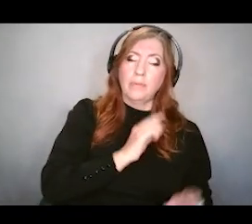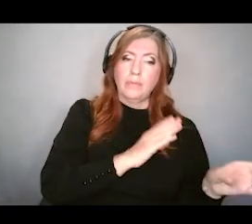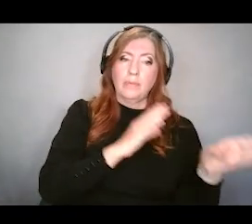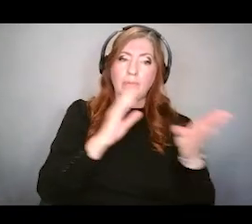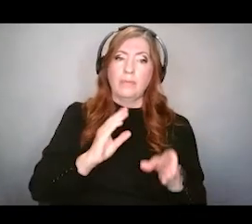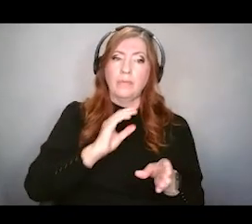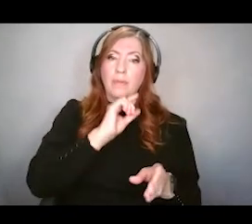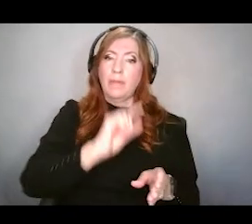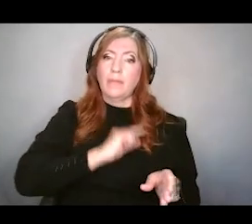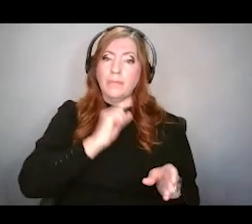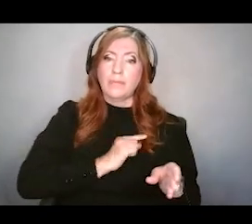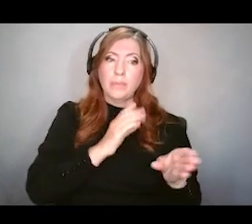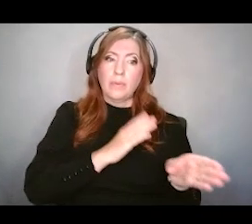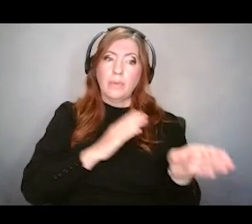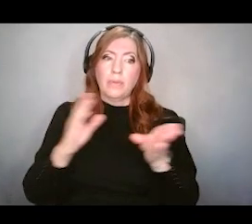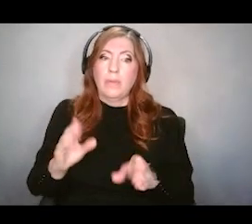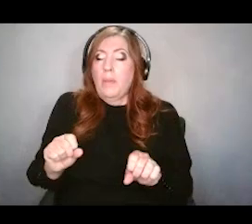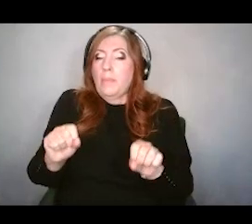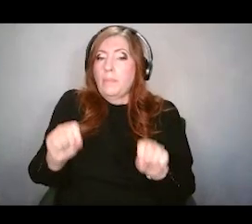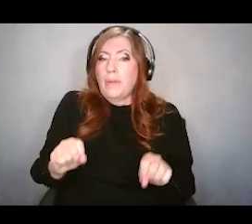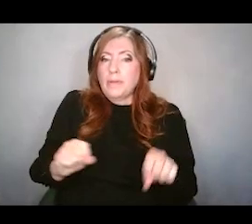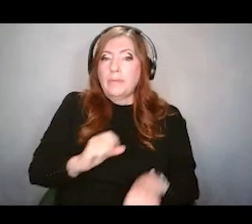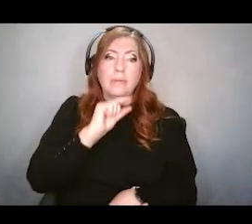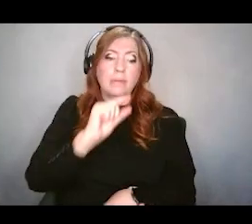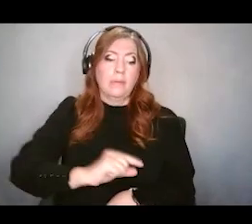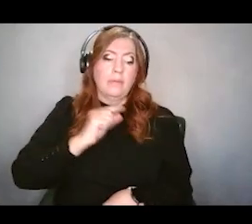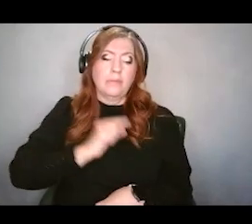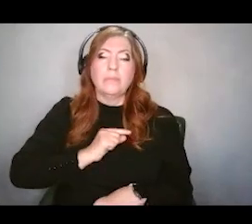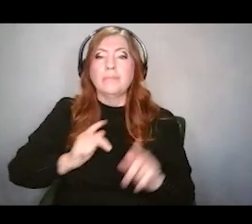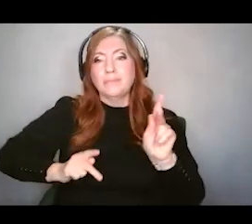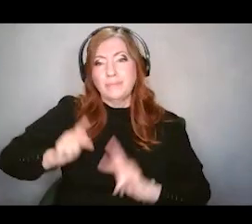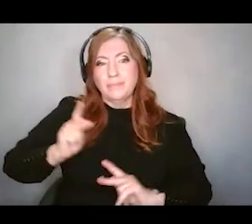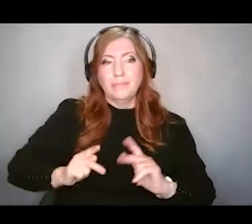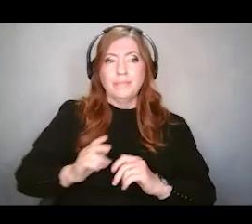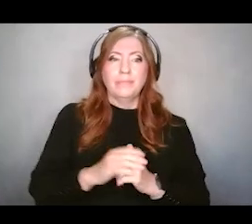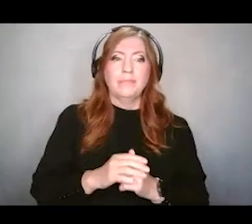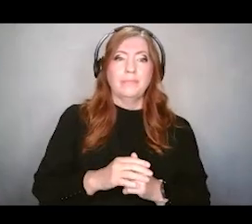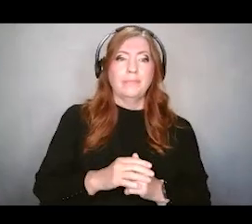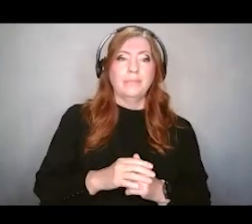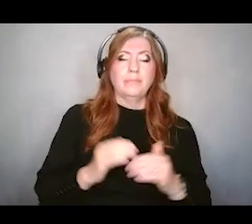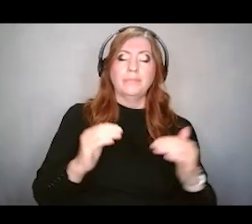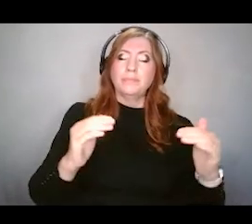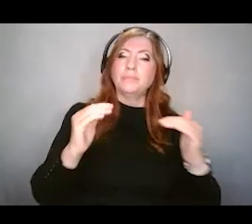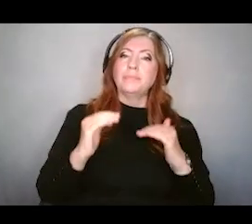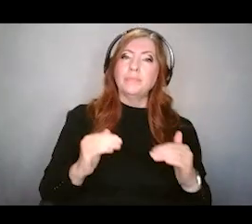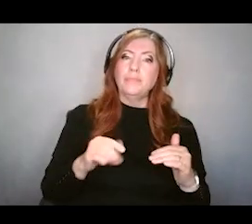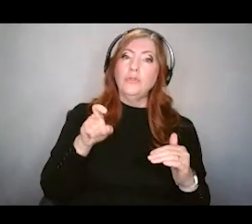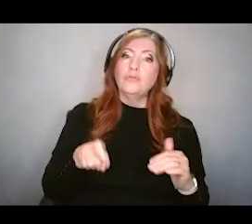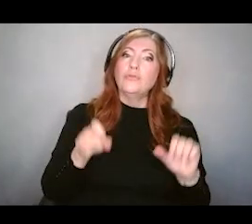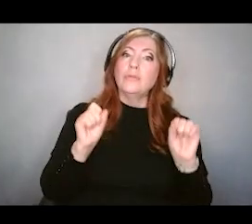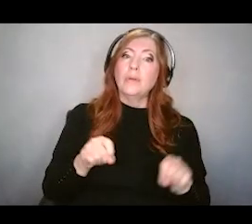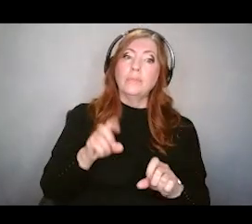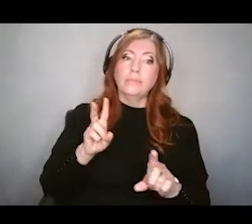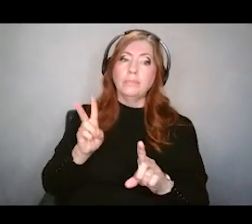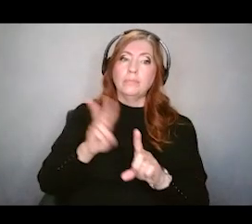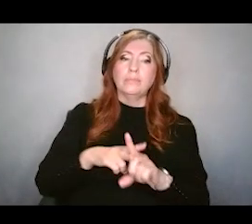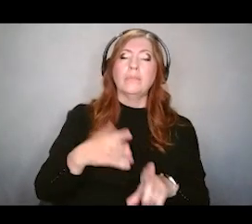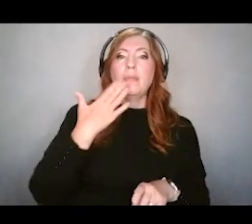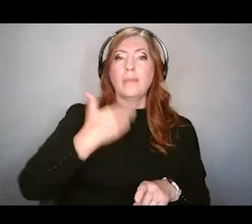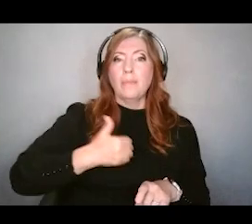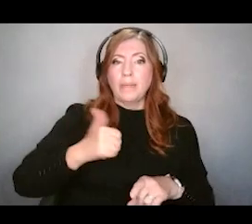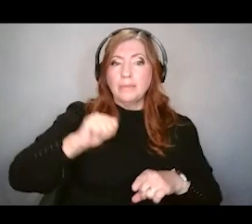and potentially eligible individuals. Apply best practices in data security,